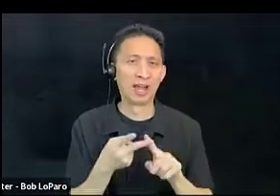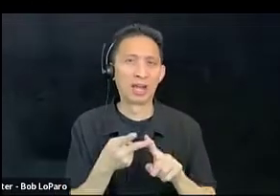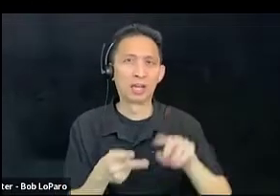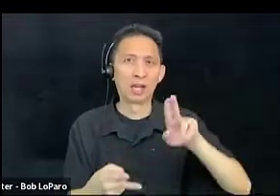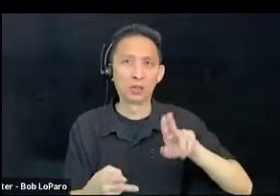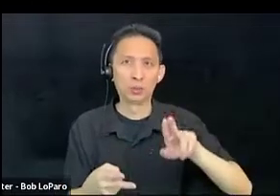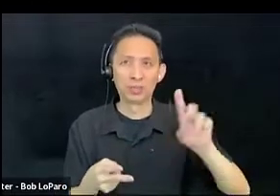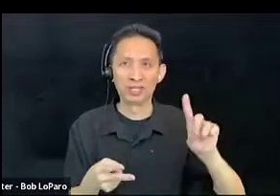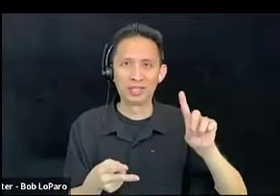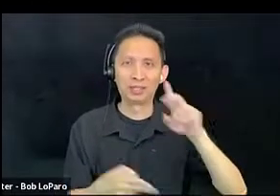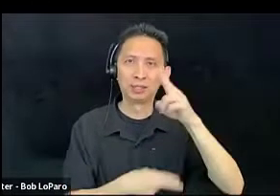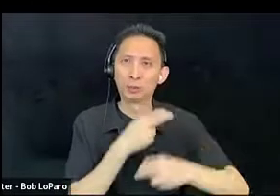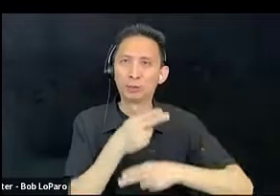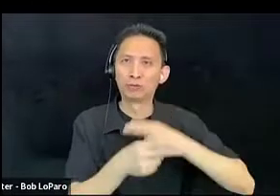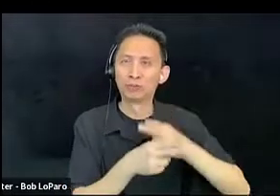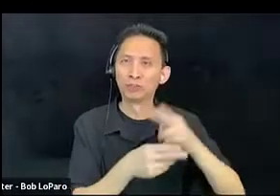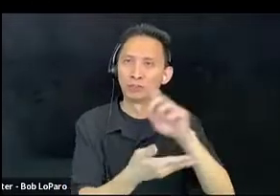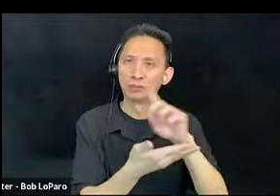that should be helpful to everyone.